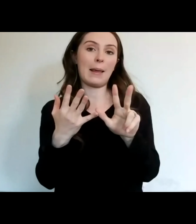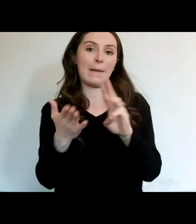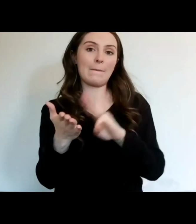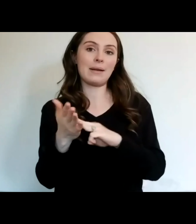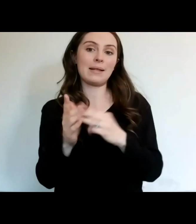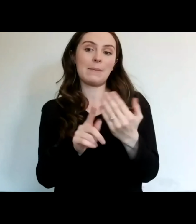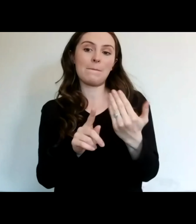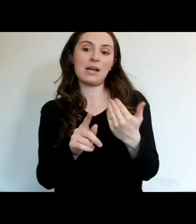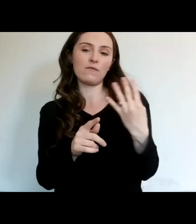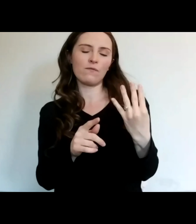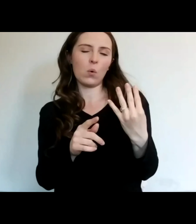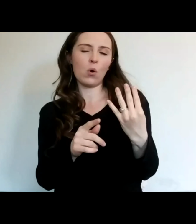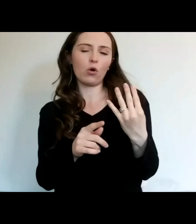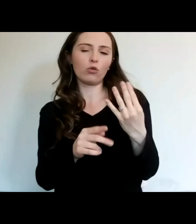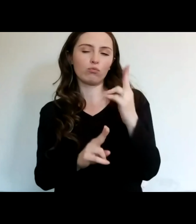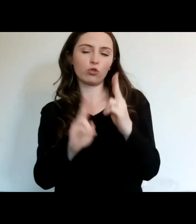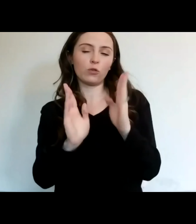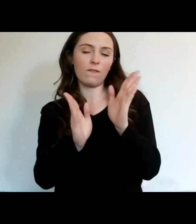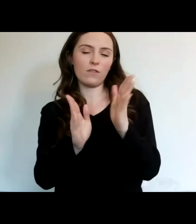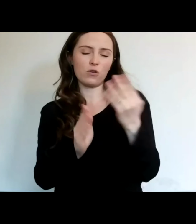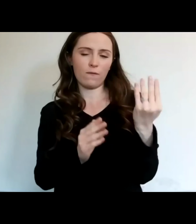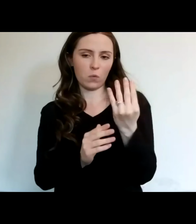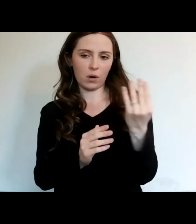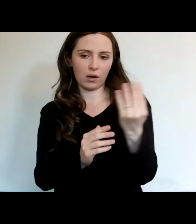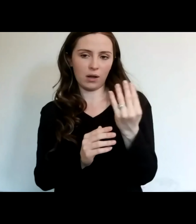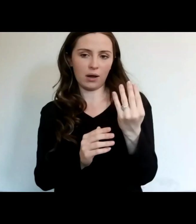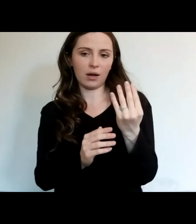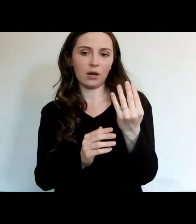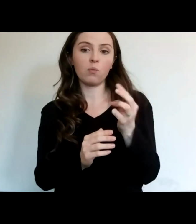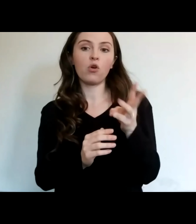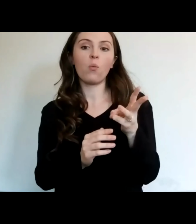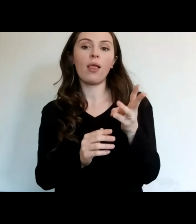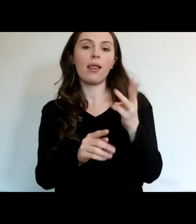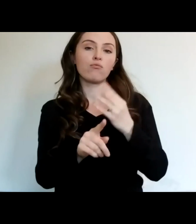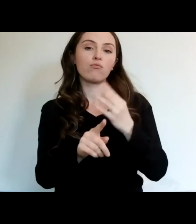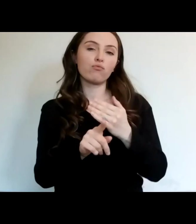I will let us run until, if we get the questions,